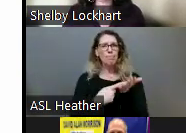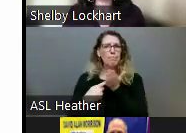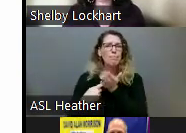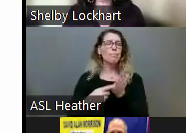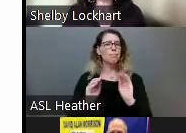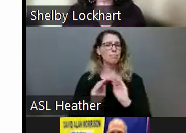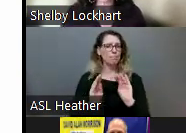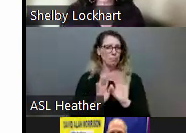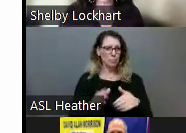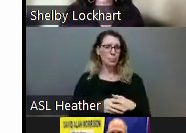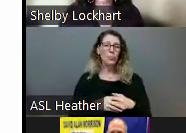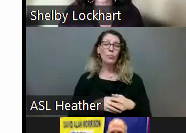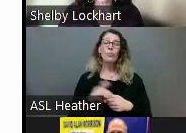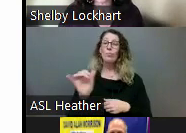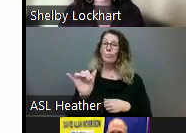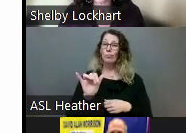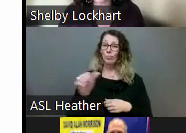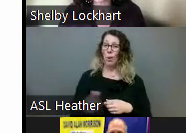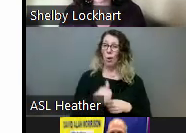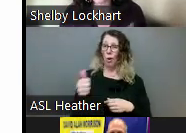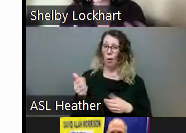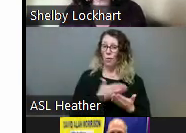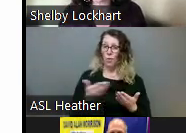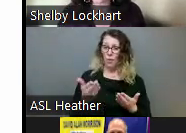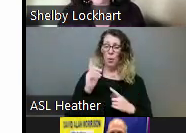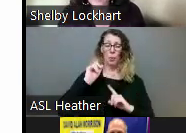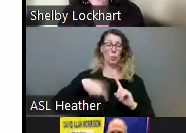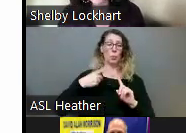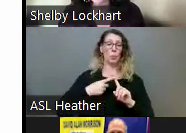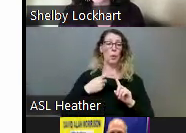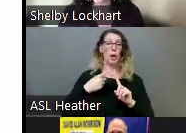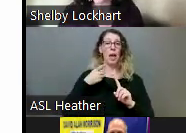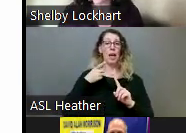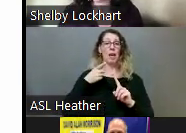The other thing I'll say to get you started is when you get access to your data and get